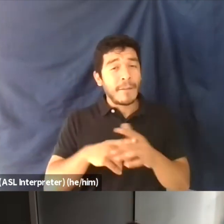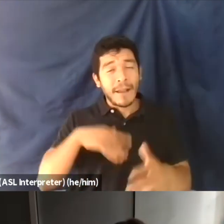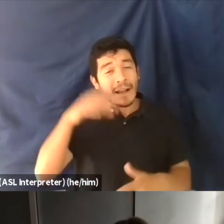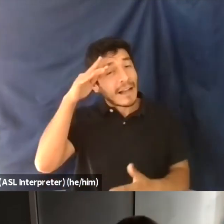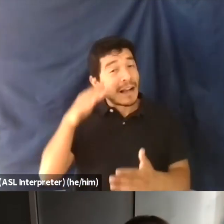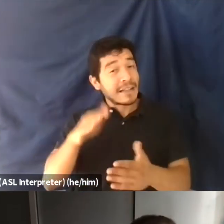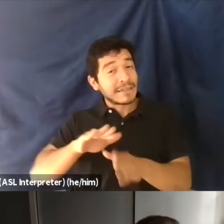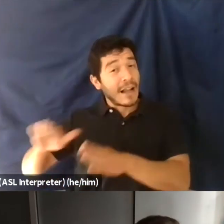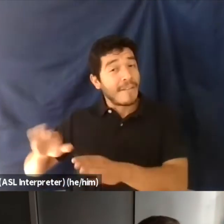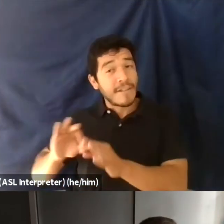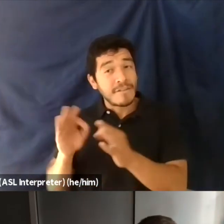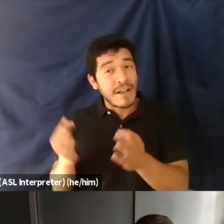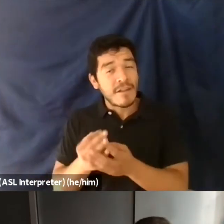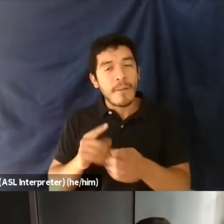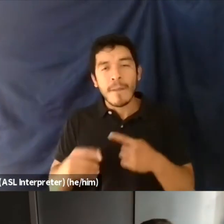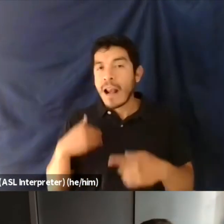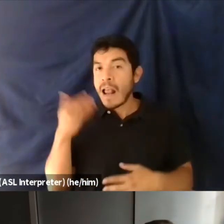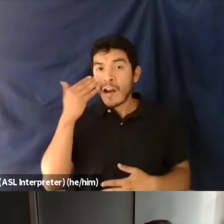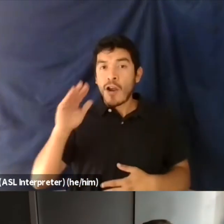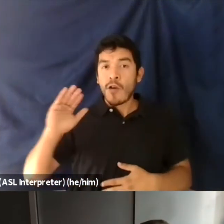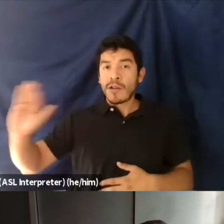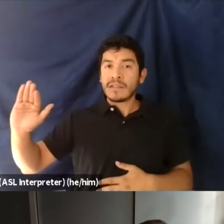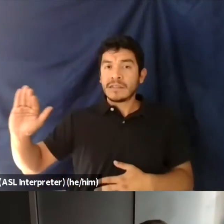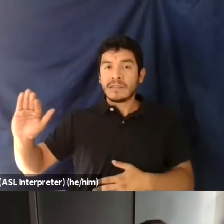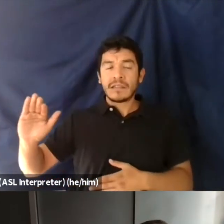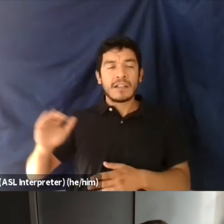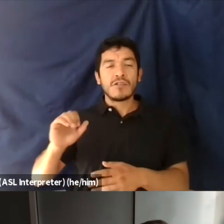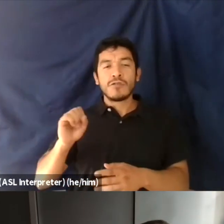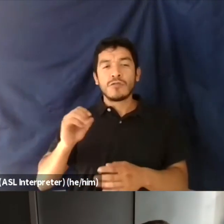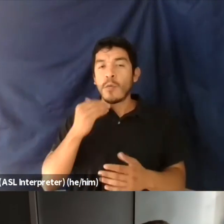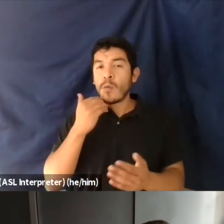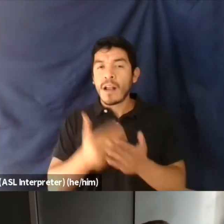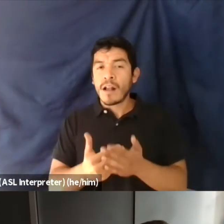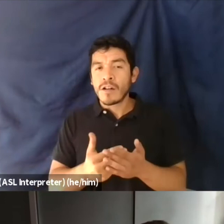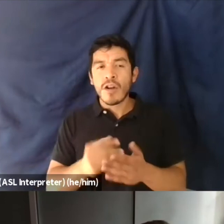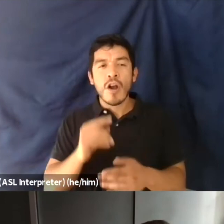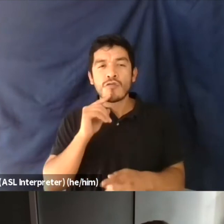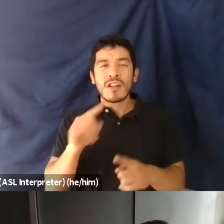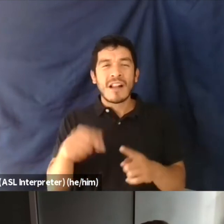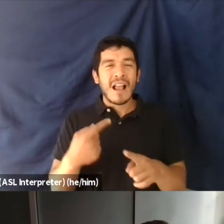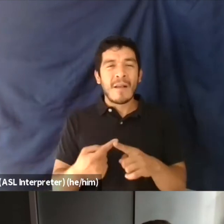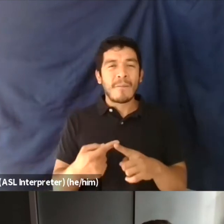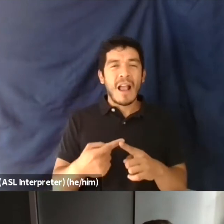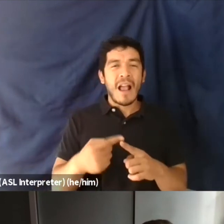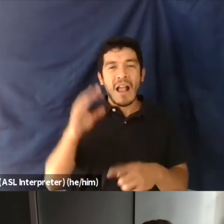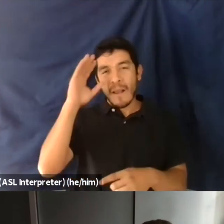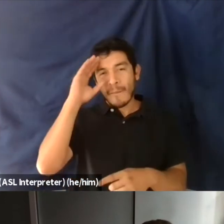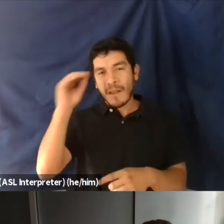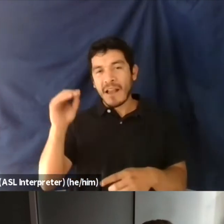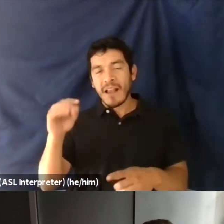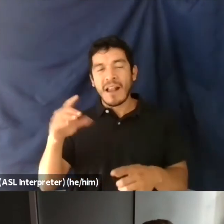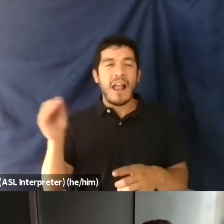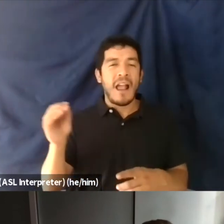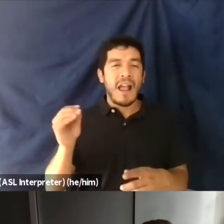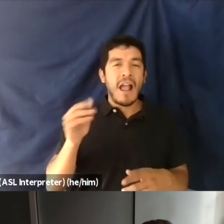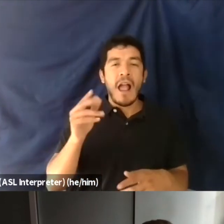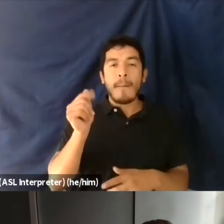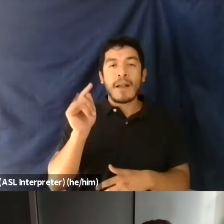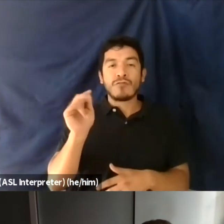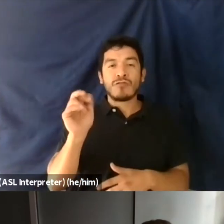but I don't know his side of the family so well, and it's about masculinity and about patriarchy and all the things I don't feel comfortable